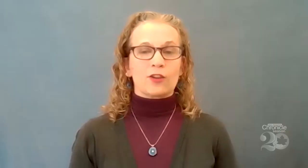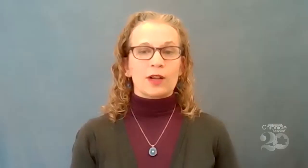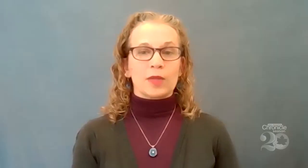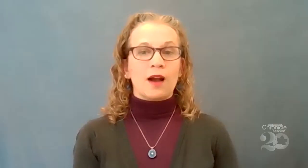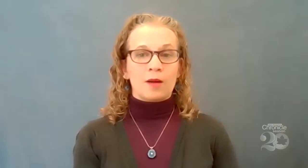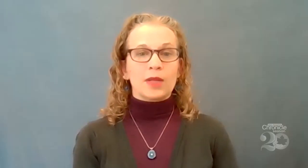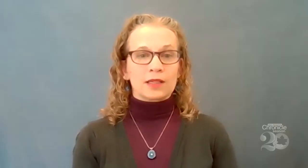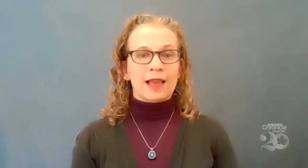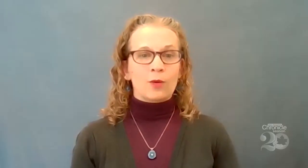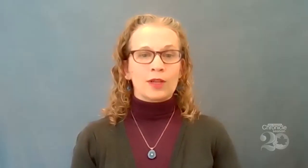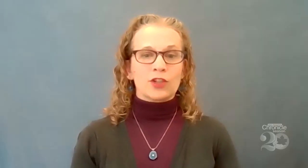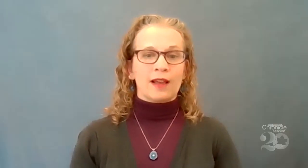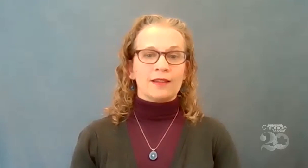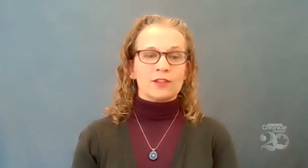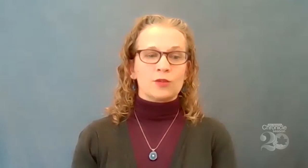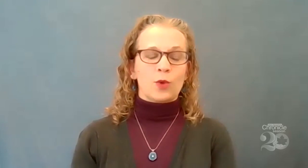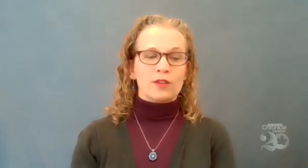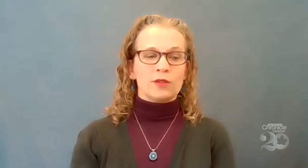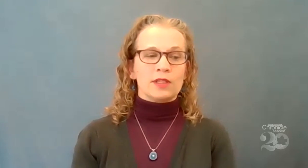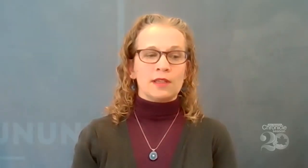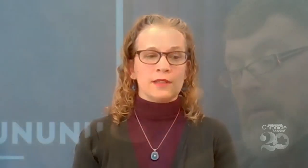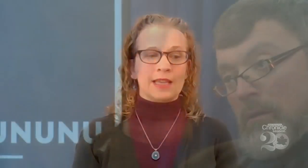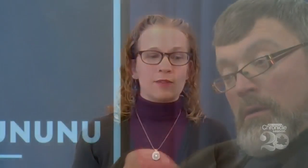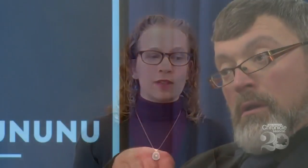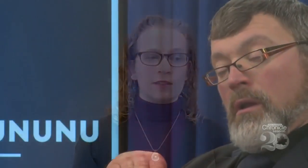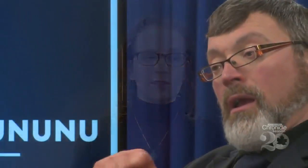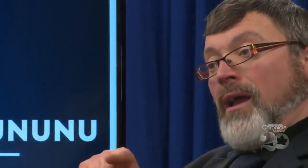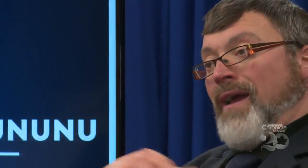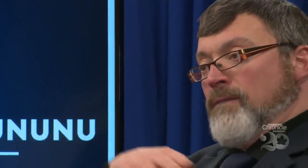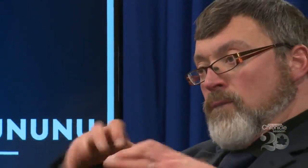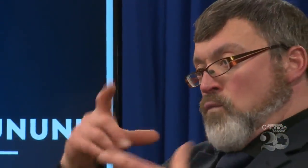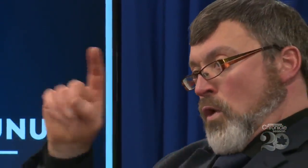HEARING INTERPRETERS, FOR WHOM ASL IS A SECOND LANGUAGE.